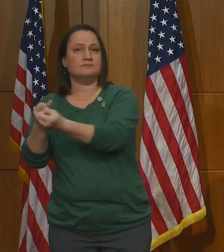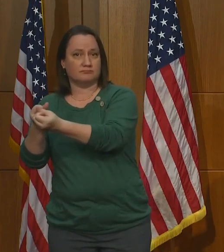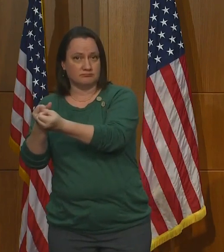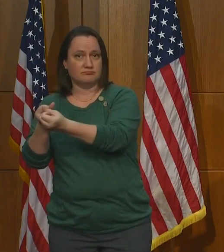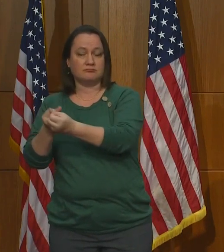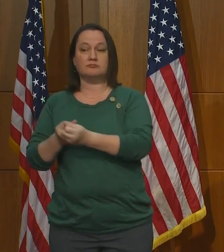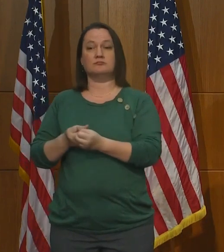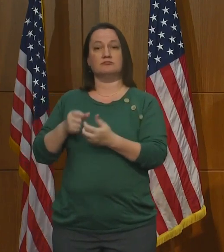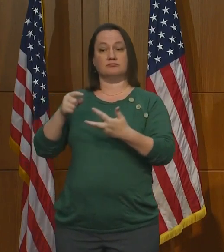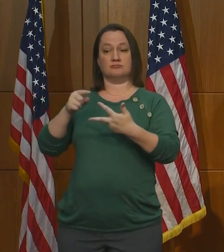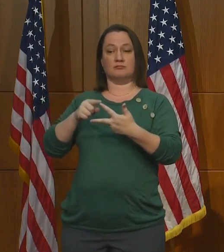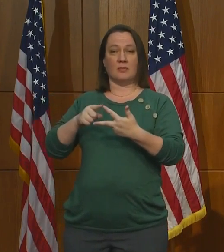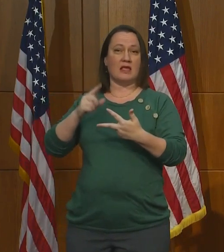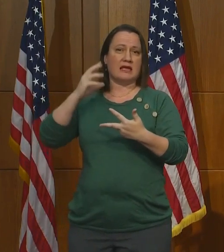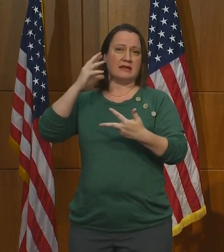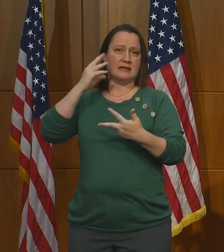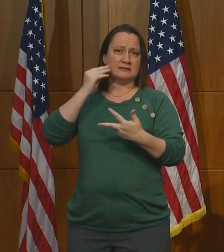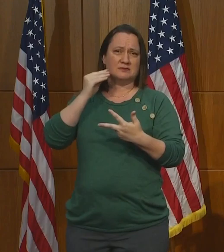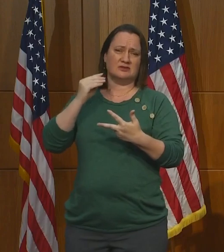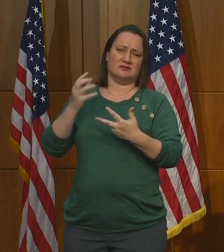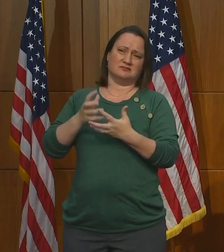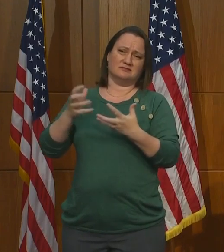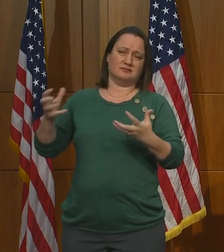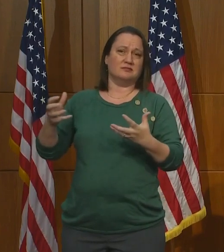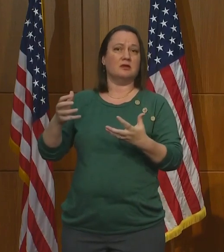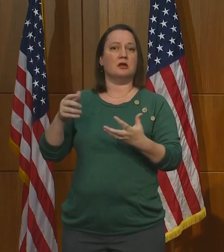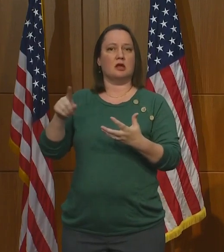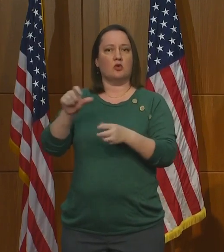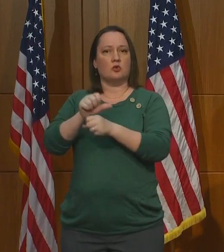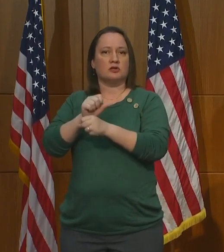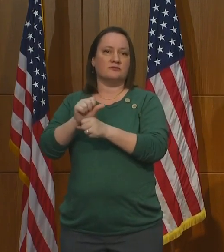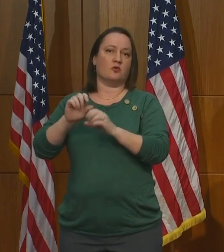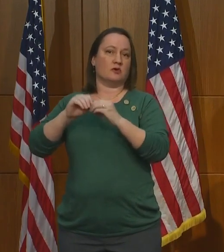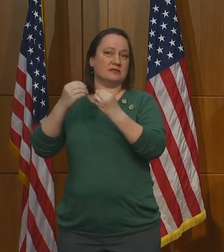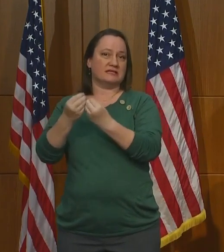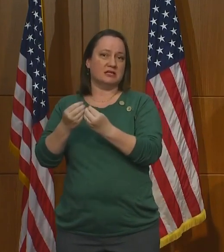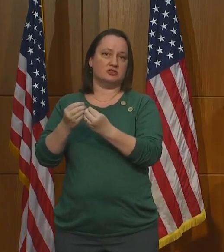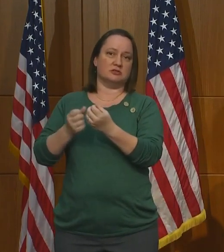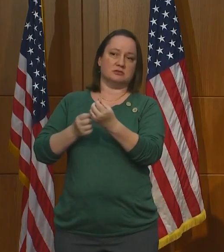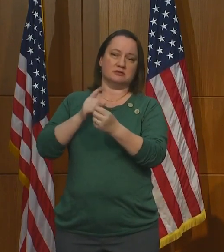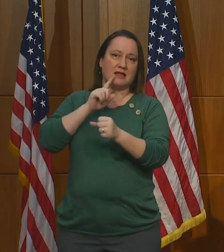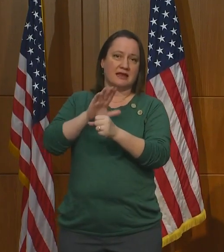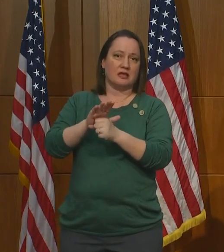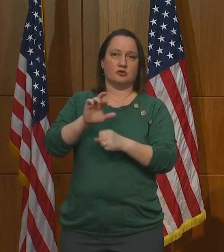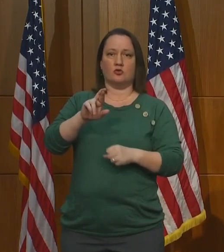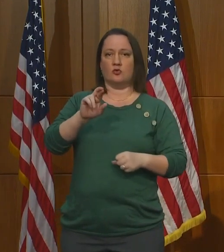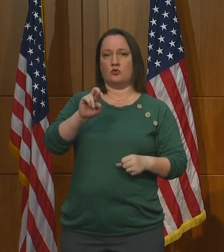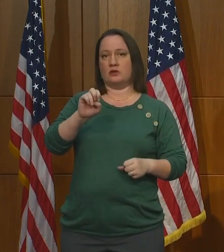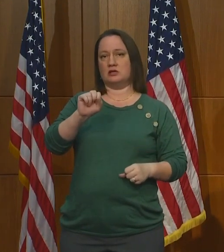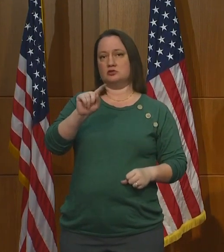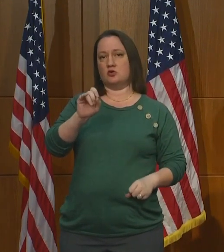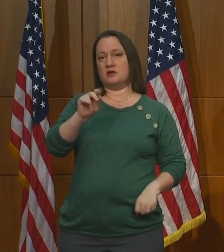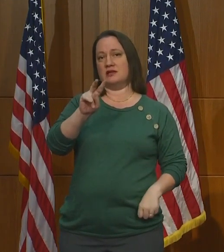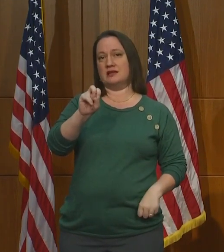AND RESOURCE IDENTIFICATION. HE HAD SIX GROUP WORKING FOR ORGANIZATIONS DEDICATED TO